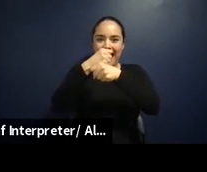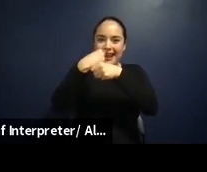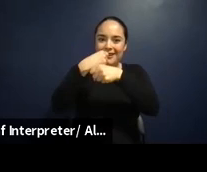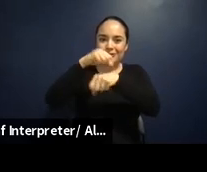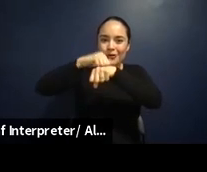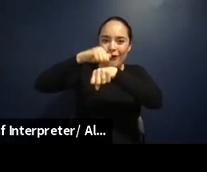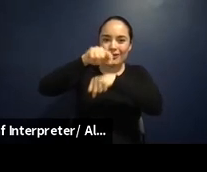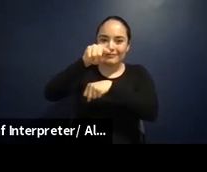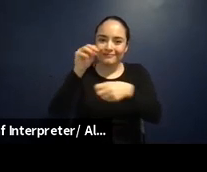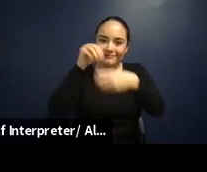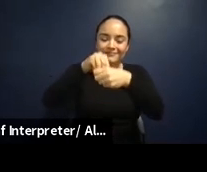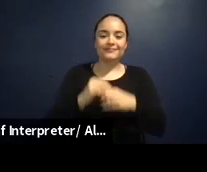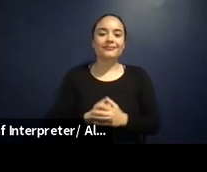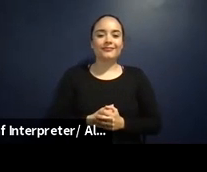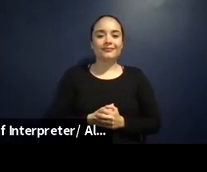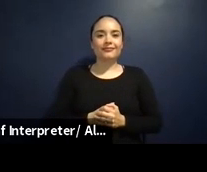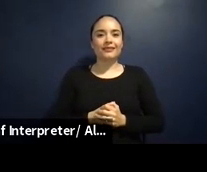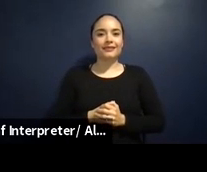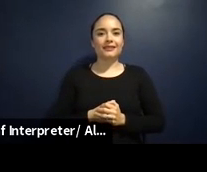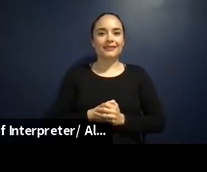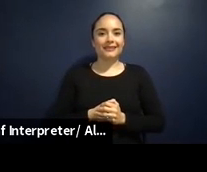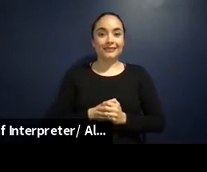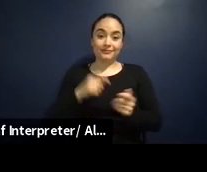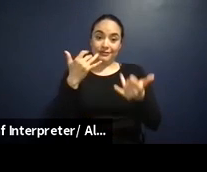Silicon and oxygen! And if I put grass block in there,